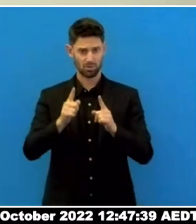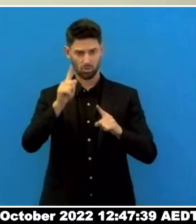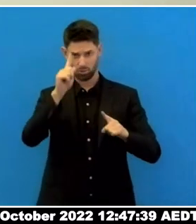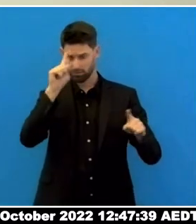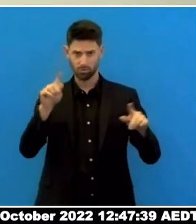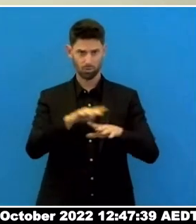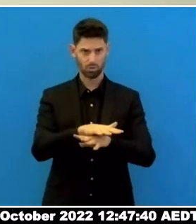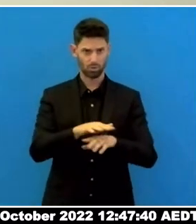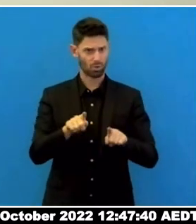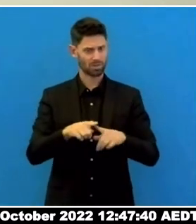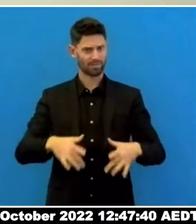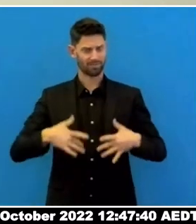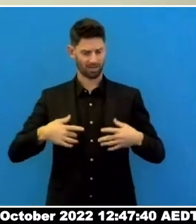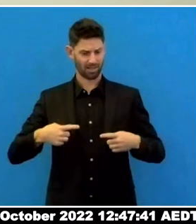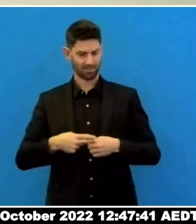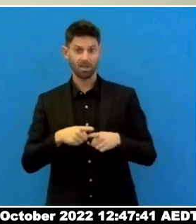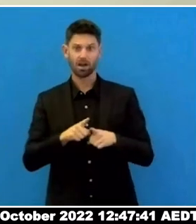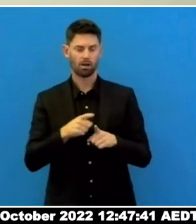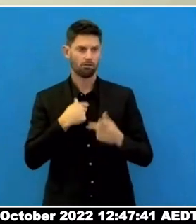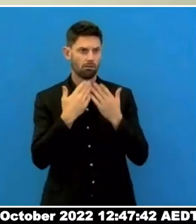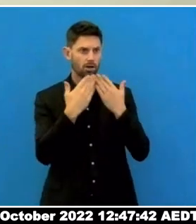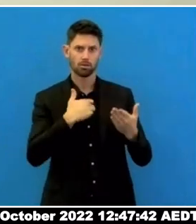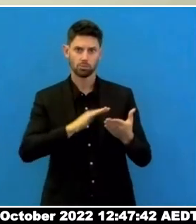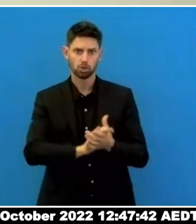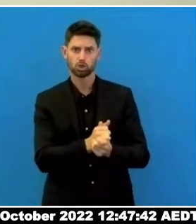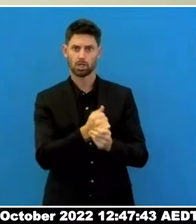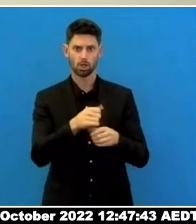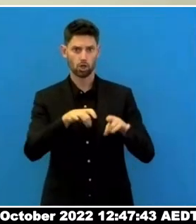On the one hand, feeling really grateful to Australia for being offered safety,